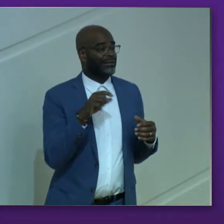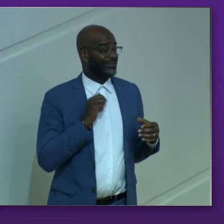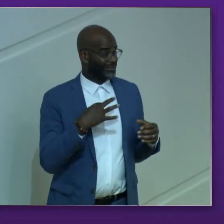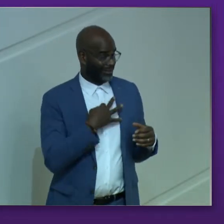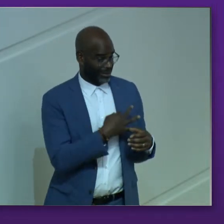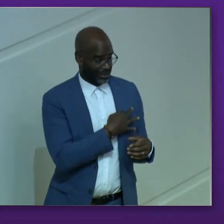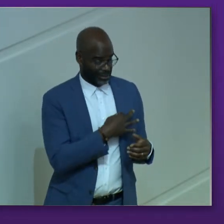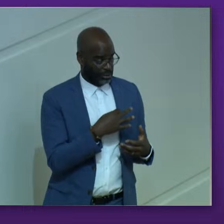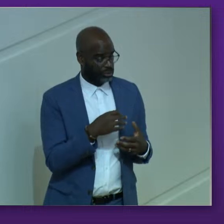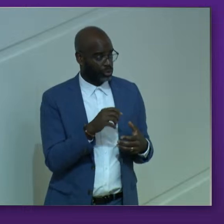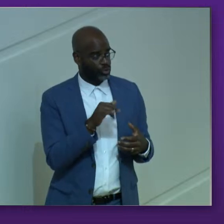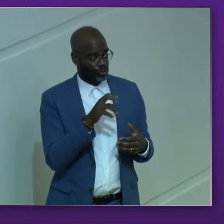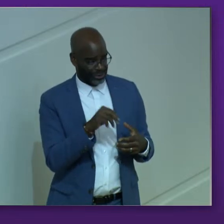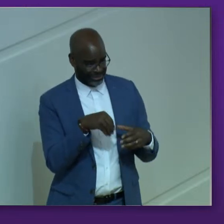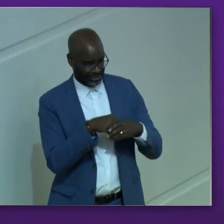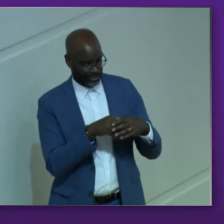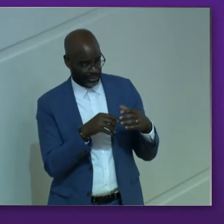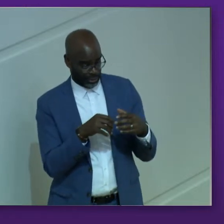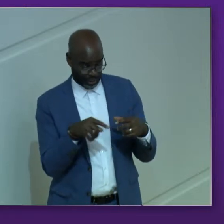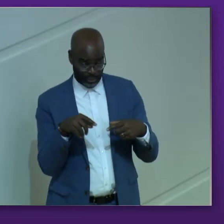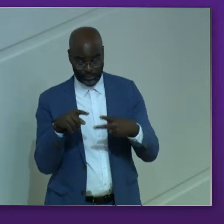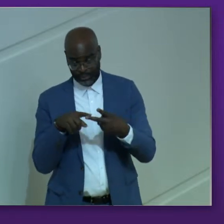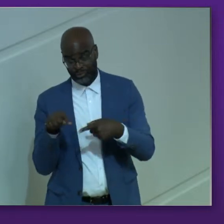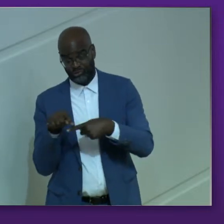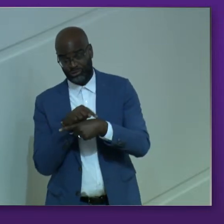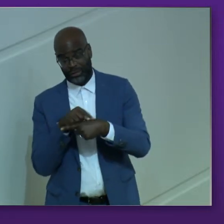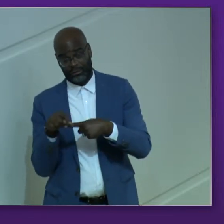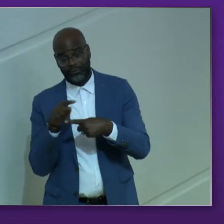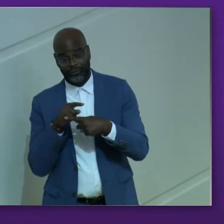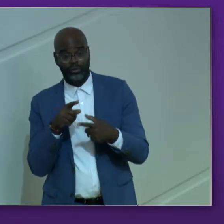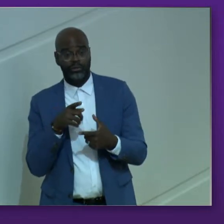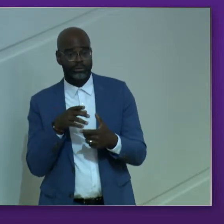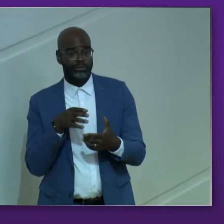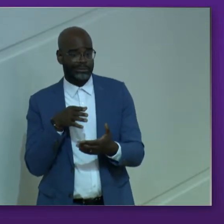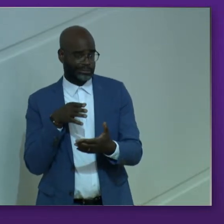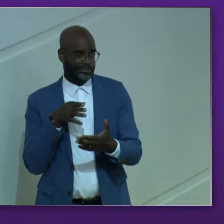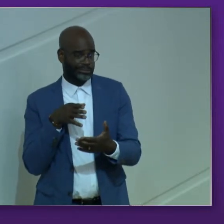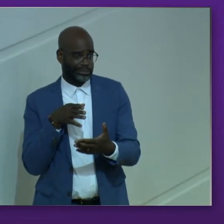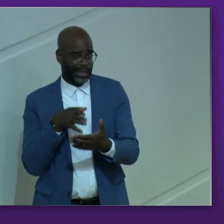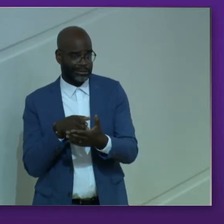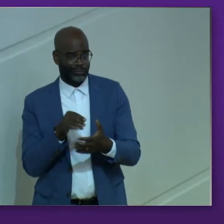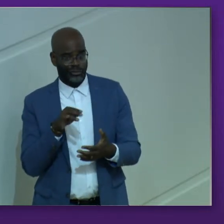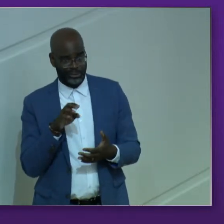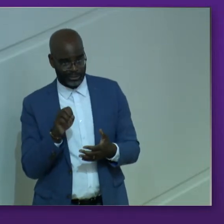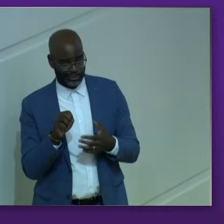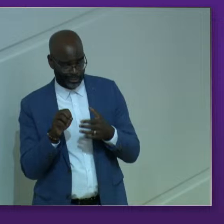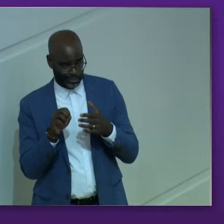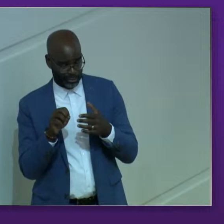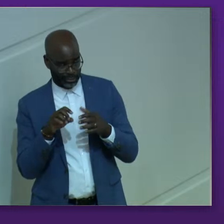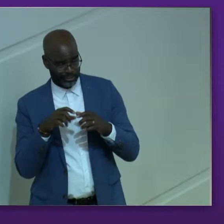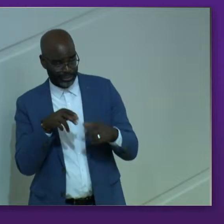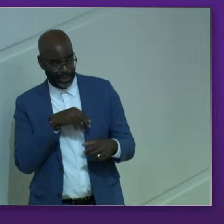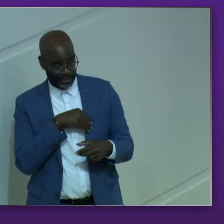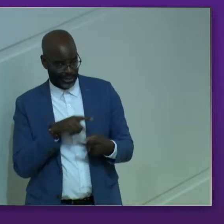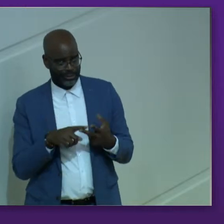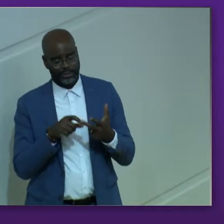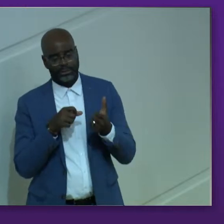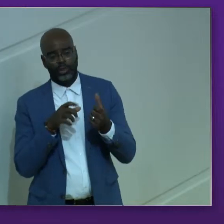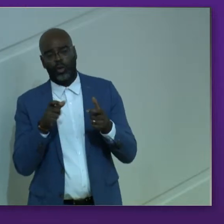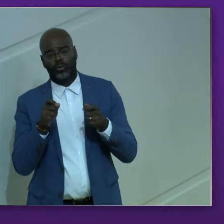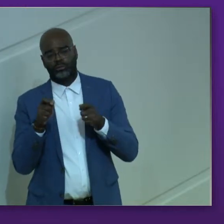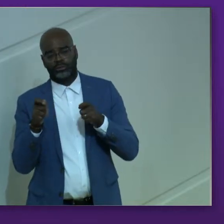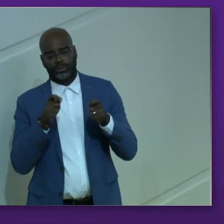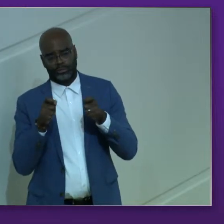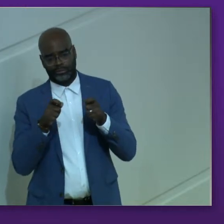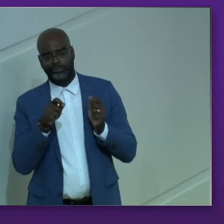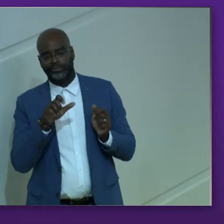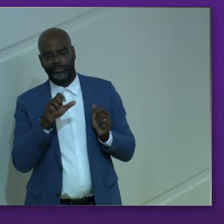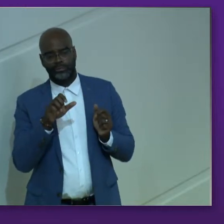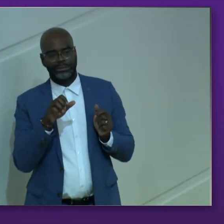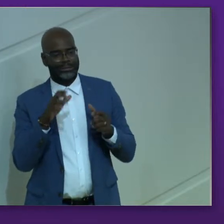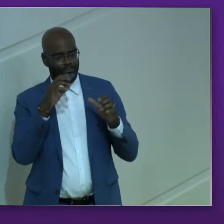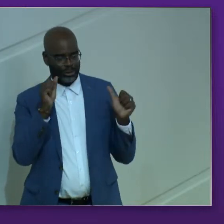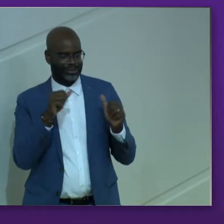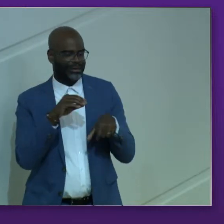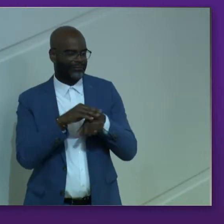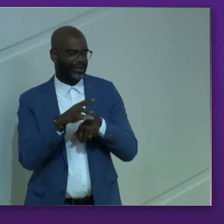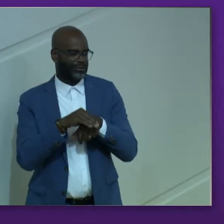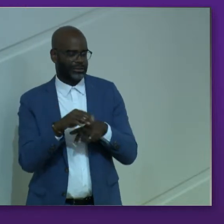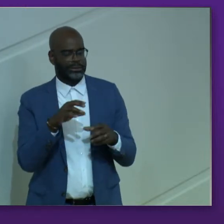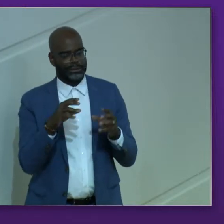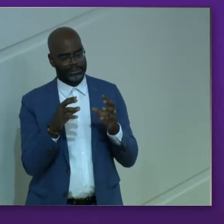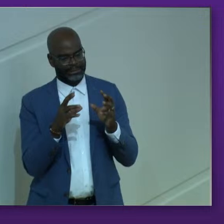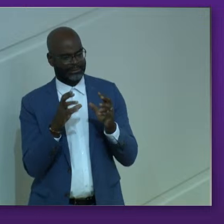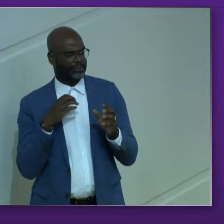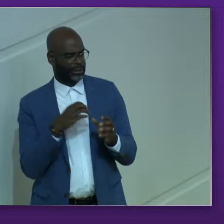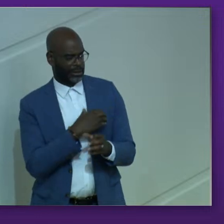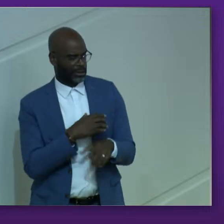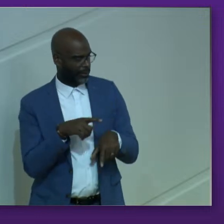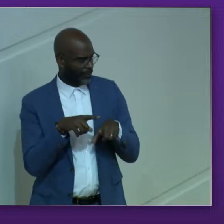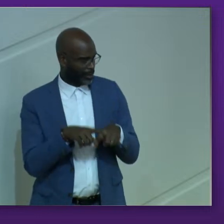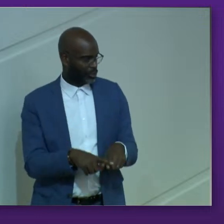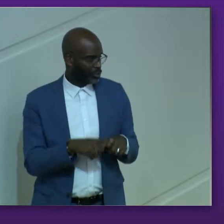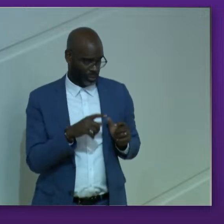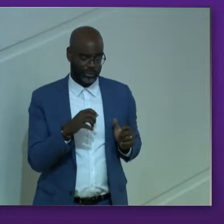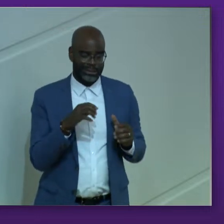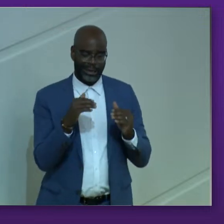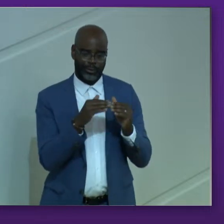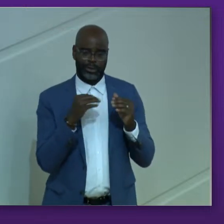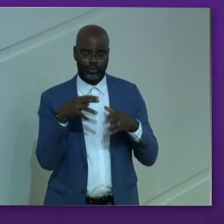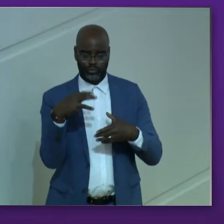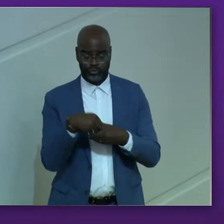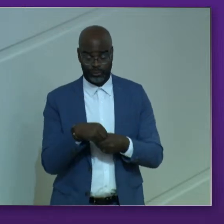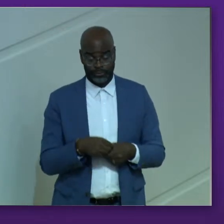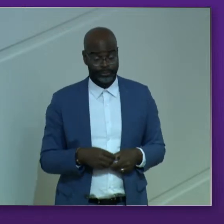AT MONTGOMERY COLLEGE.SERVING